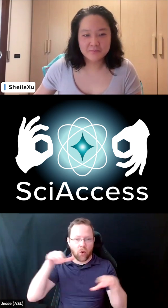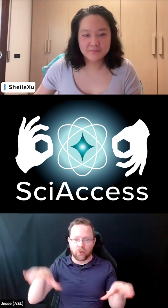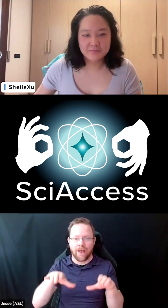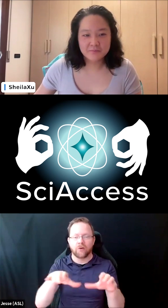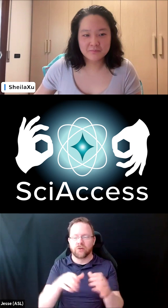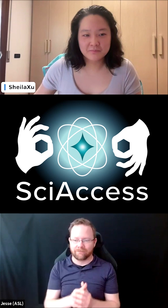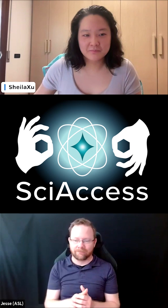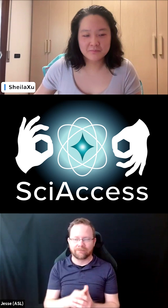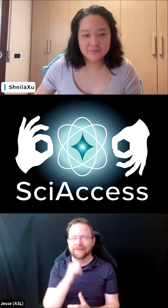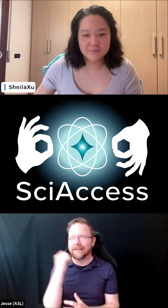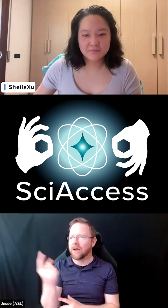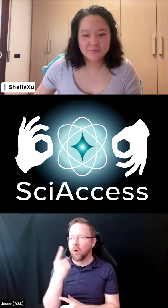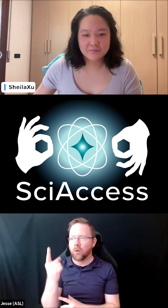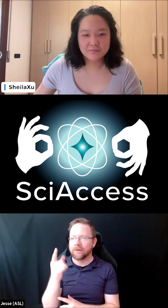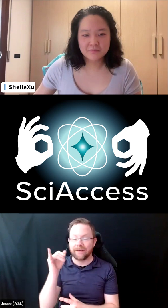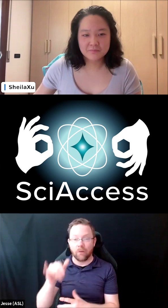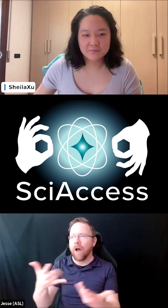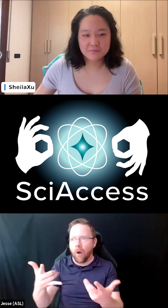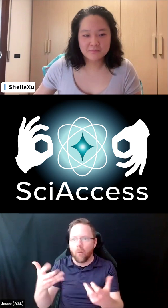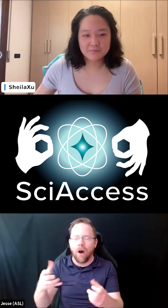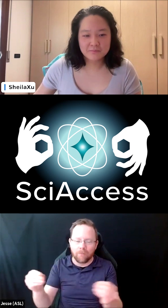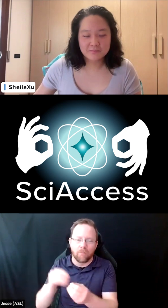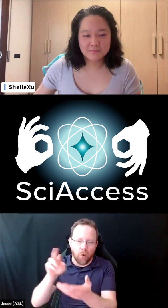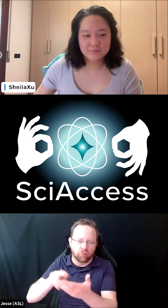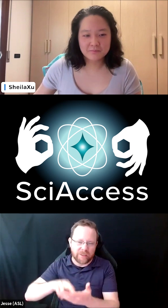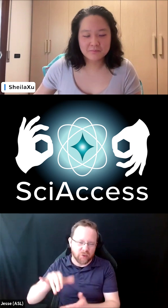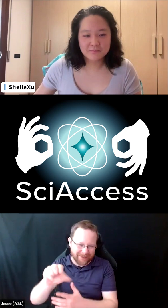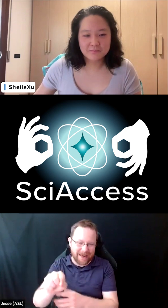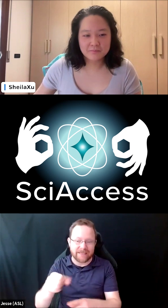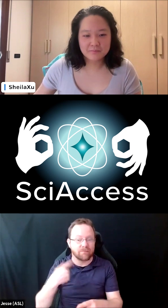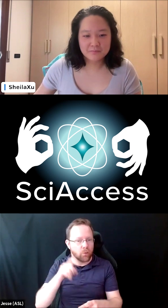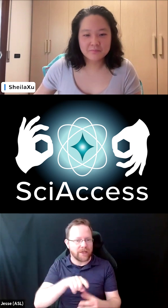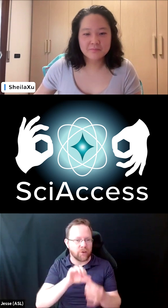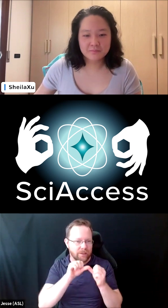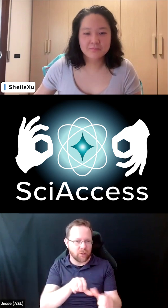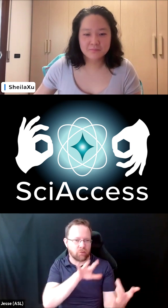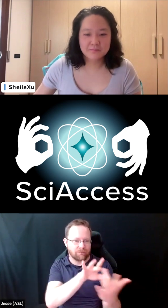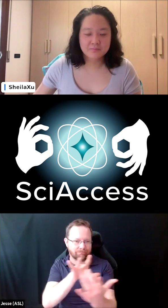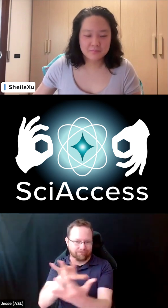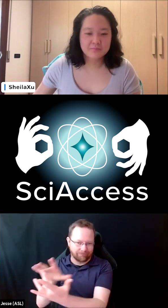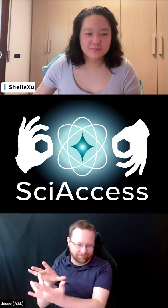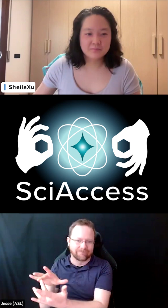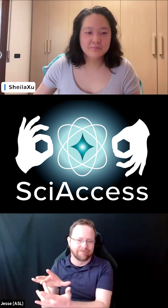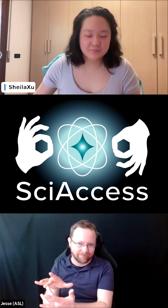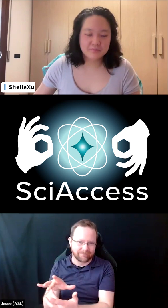is we stay in touch and we learn from each other so we don't duplicate effort.